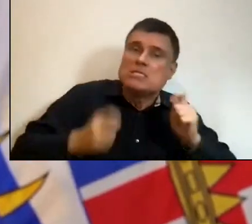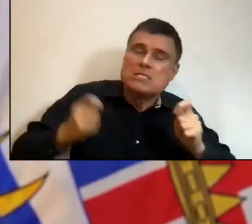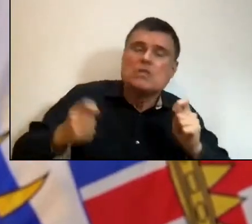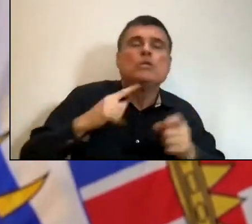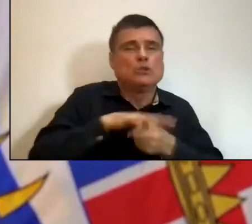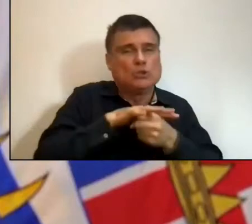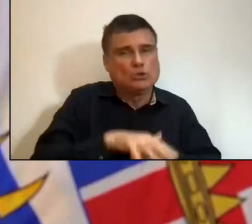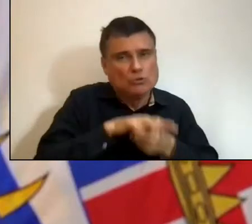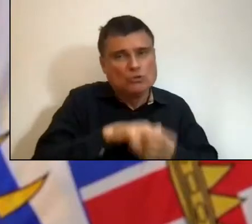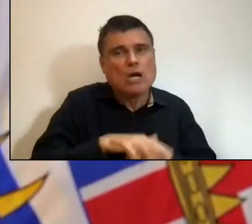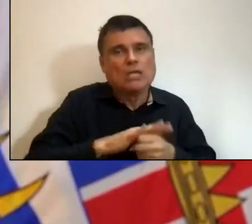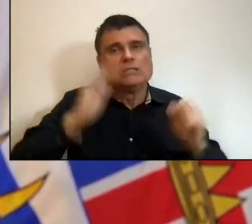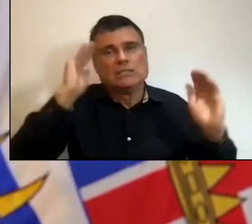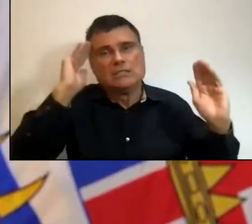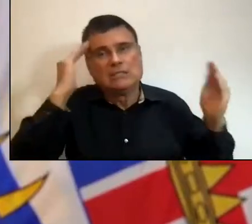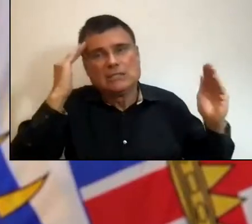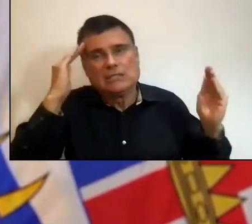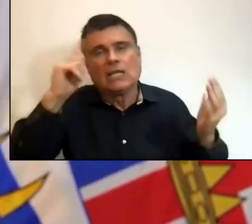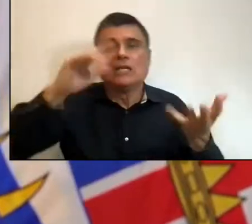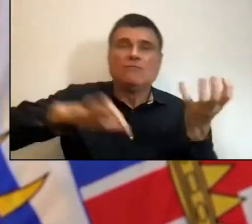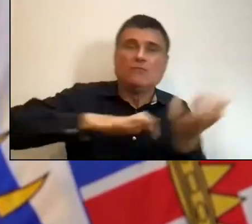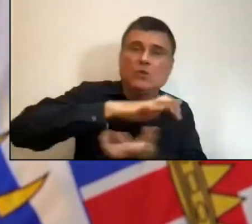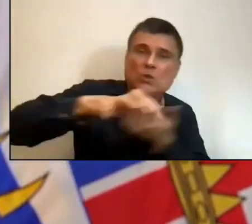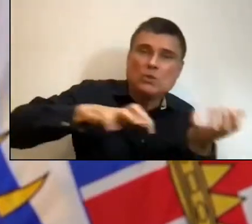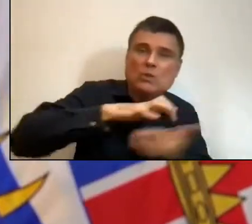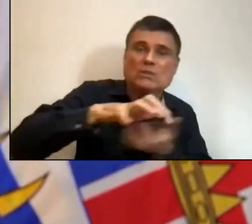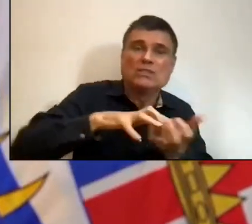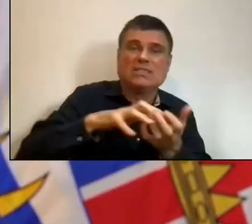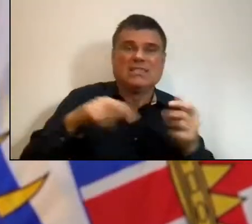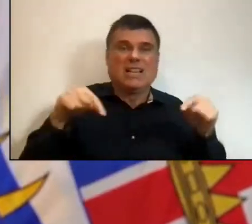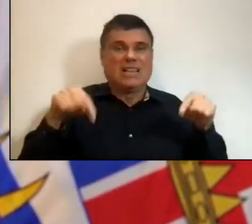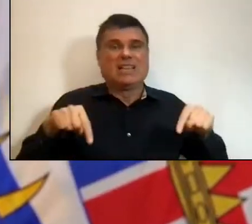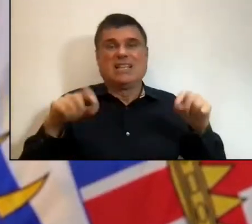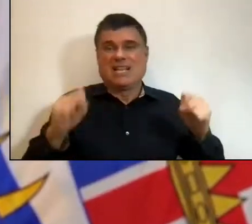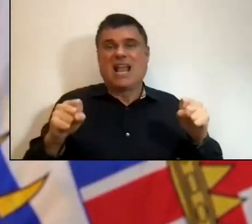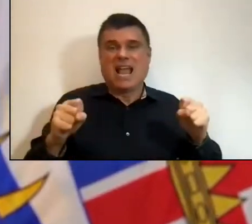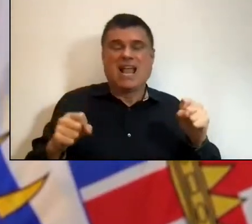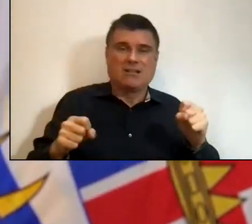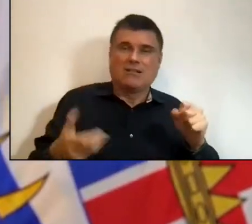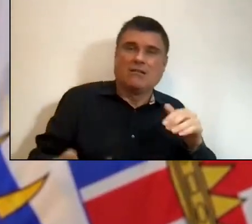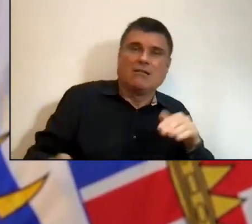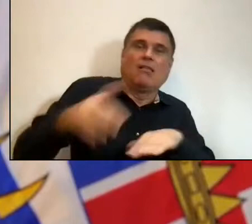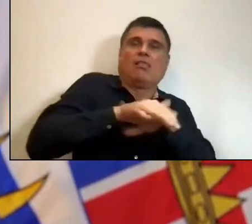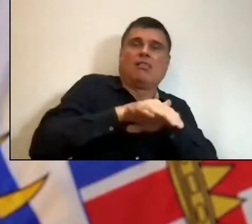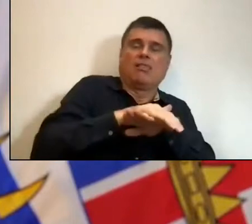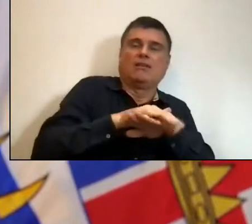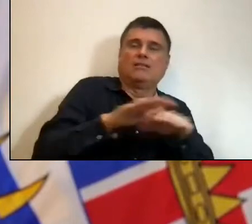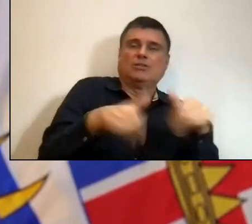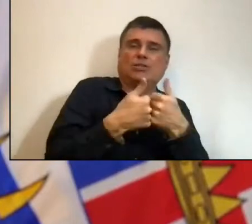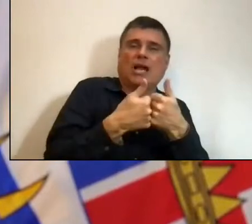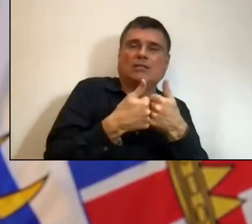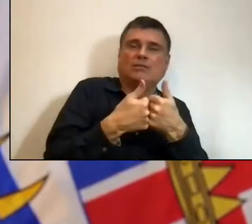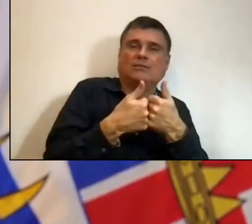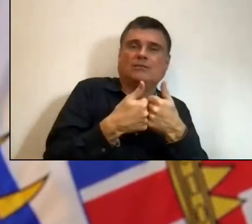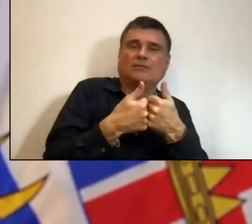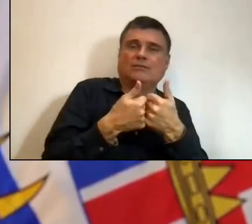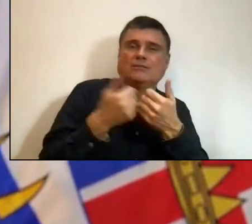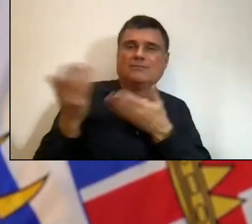make things challenging for us.